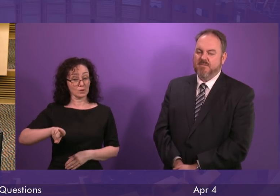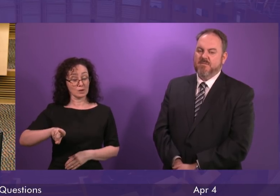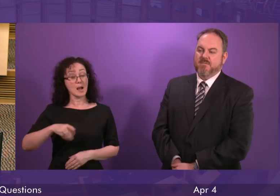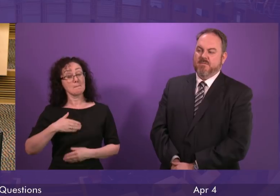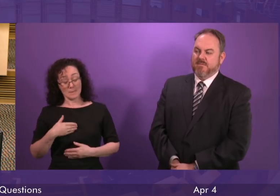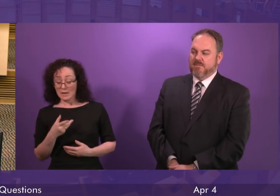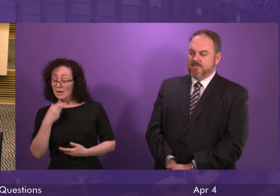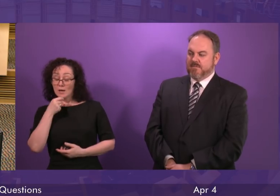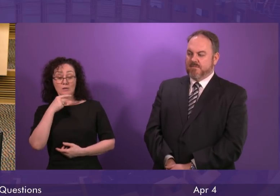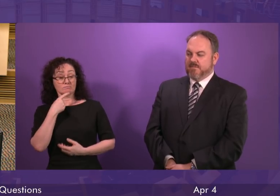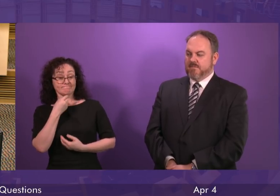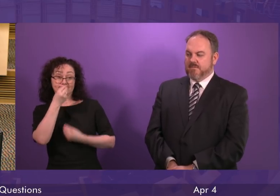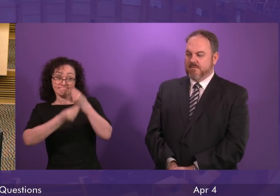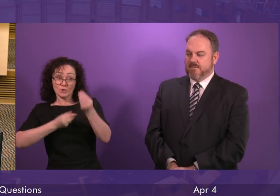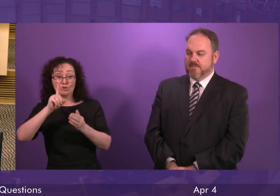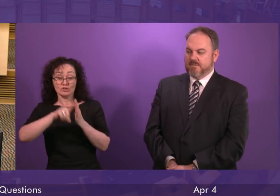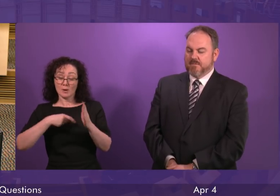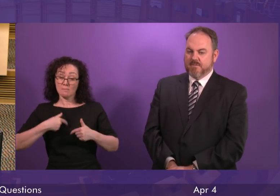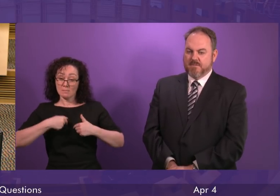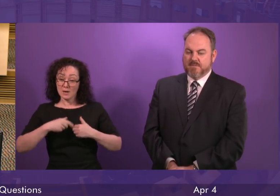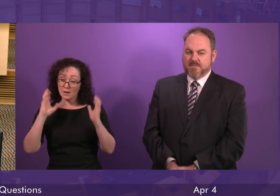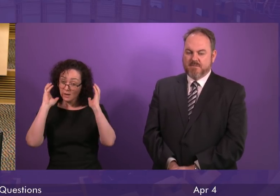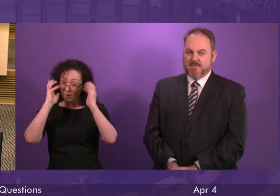that concern strongly to Jeremy Corbyn and his colleagues yesterday. It is up to him